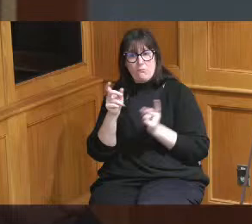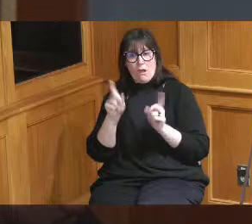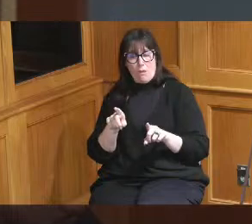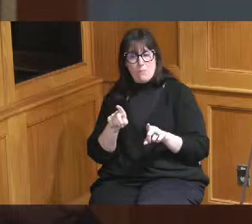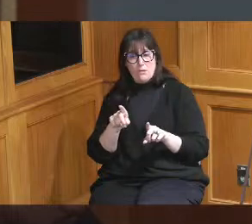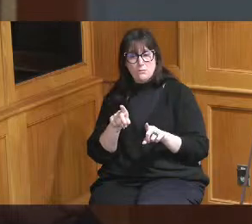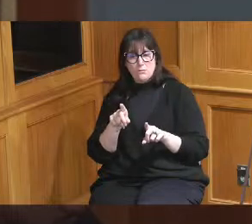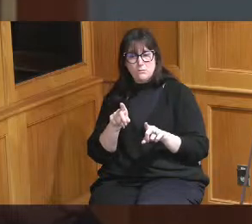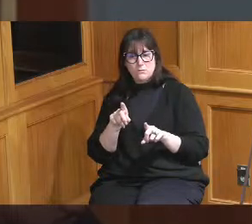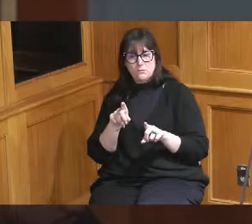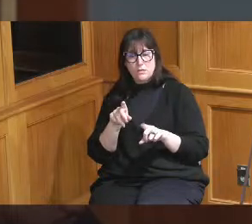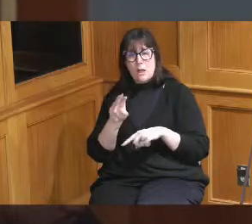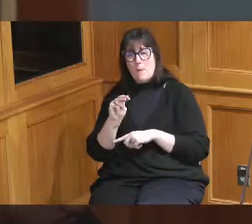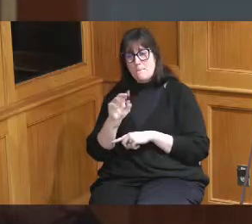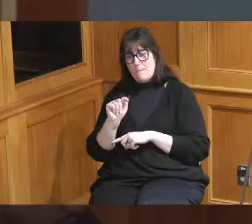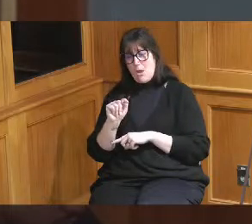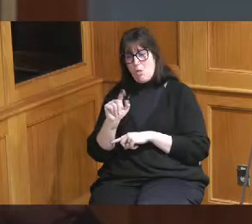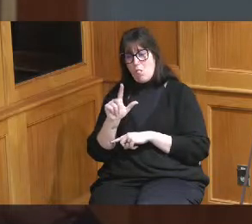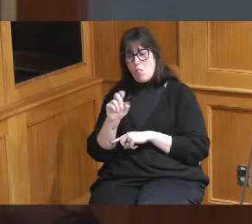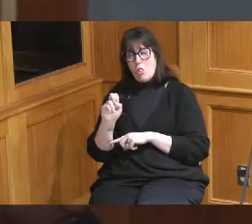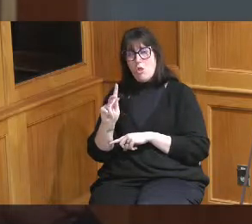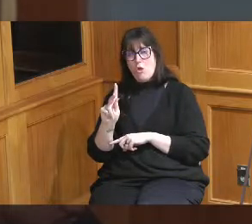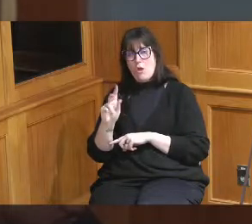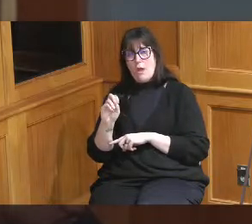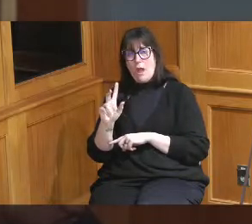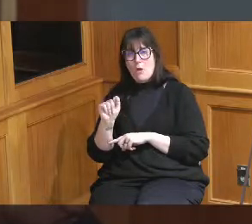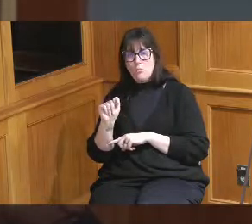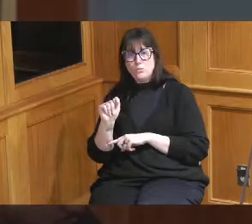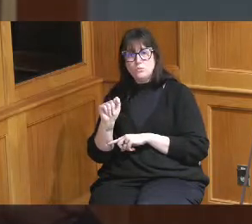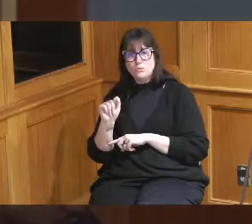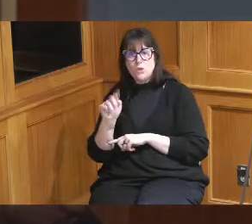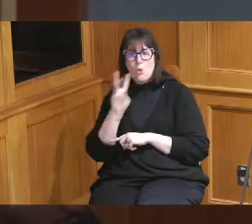was Mount Lookout Mount Lookout square if you saw the water flowing through my I'd never seen that